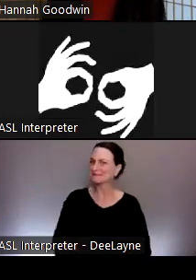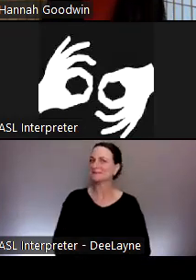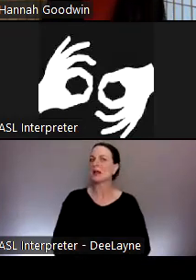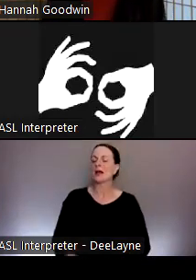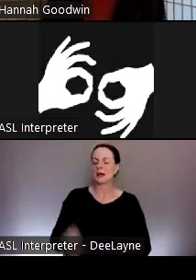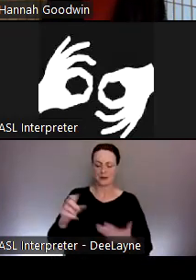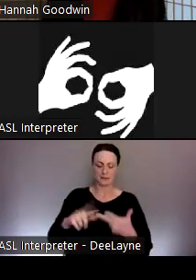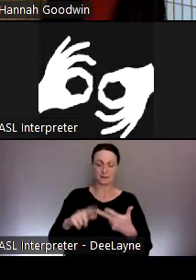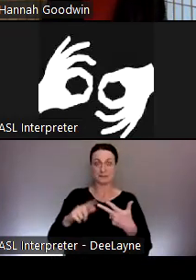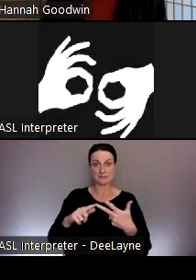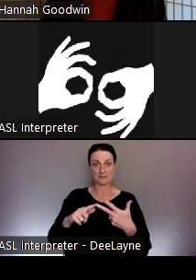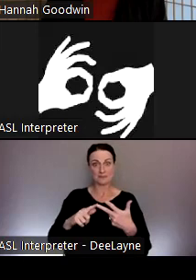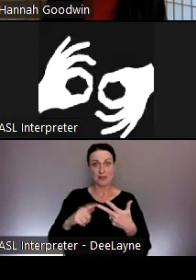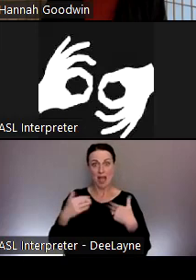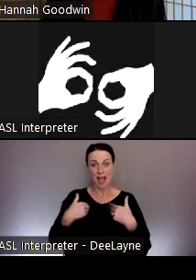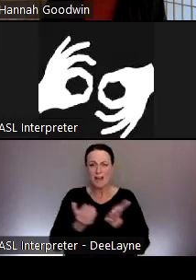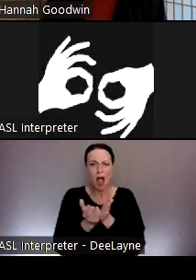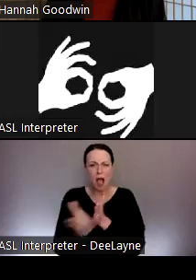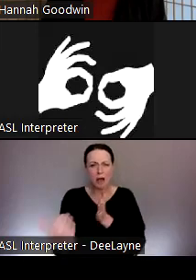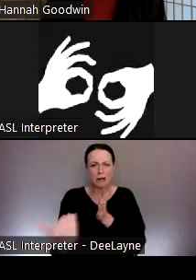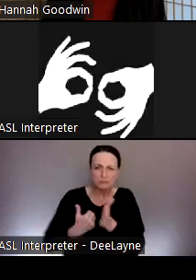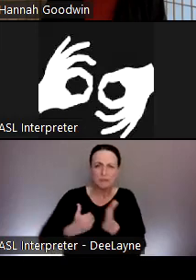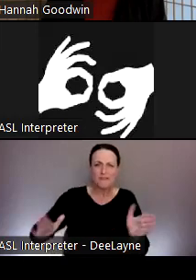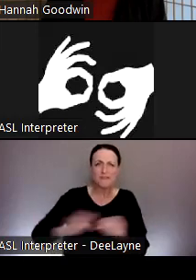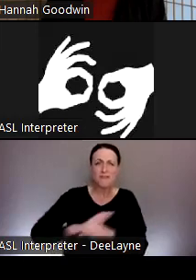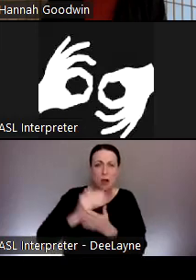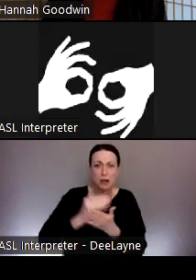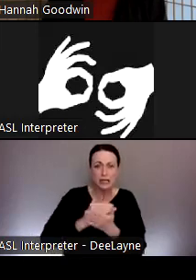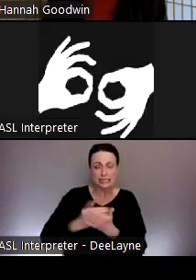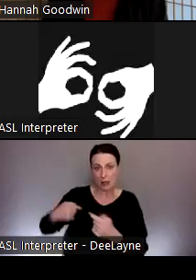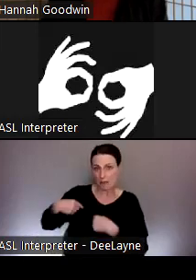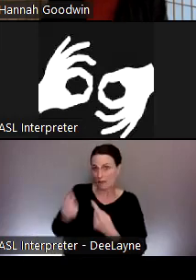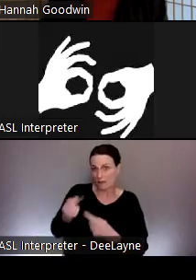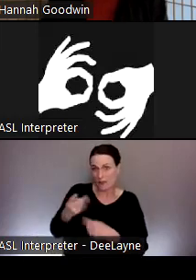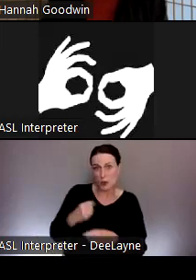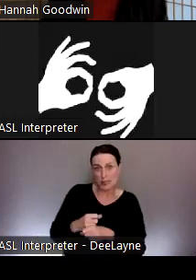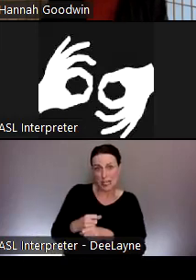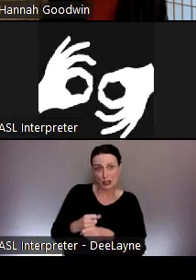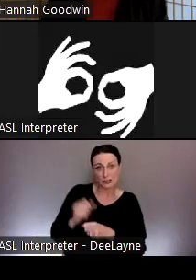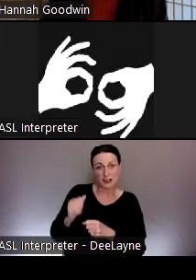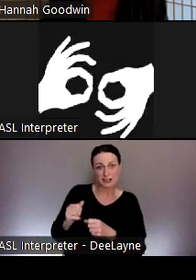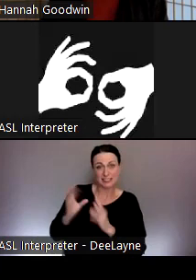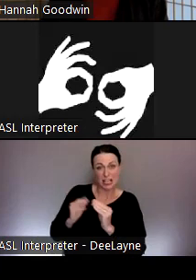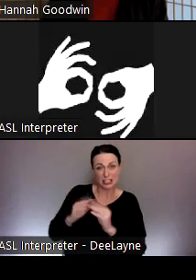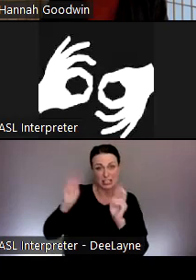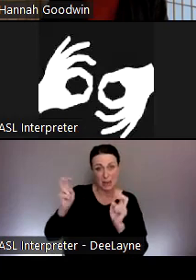Is there a comprehensive list of the past few year's session topics that we can look through to see what topics have been covered?